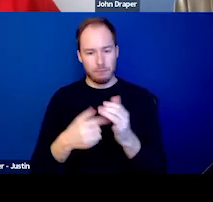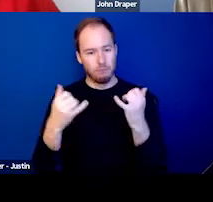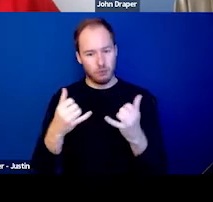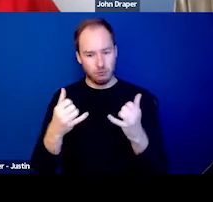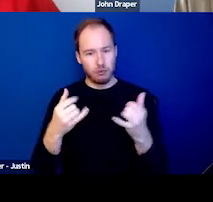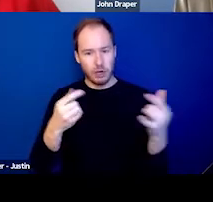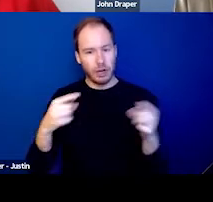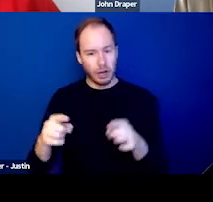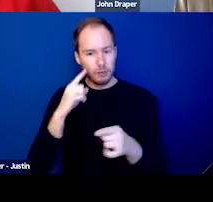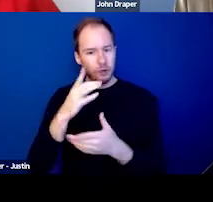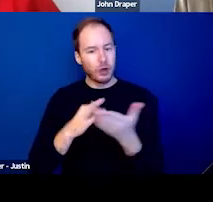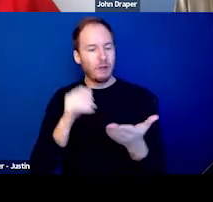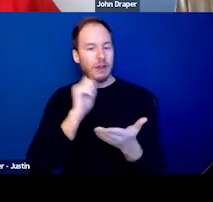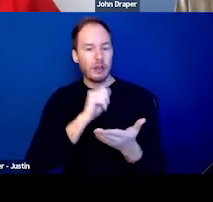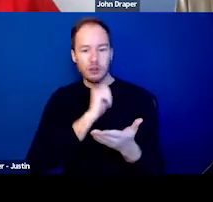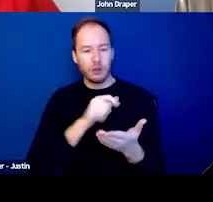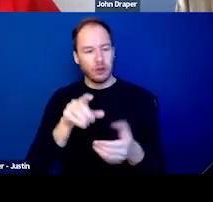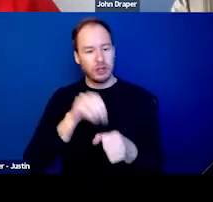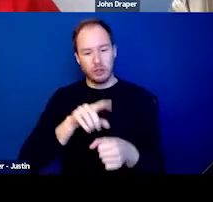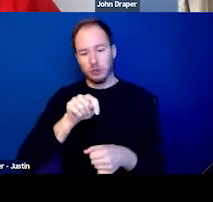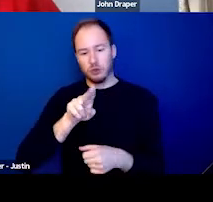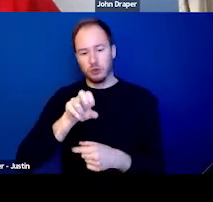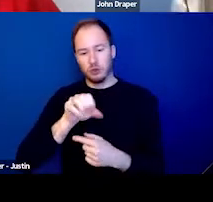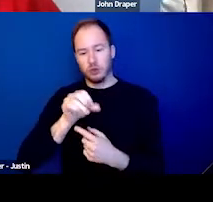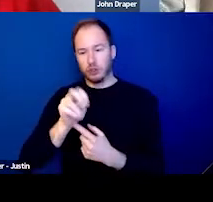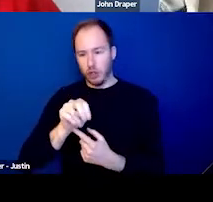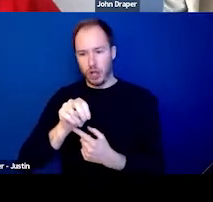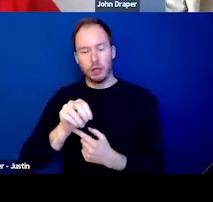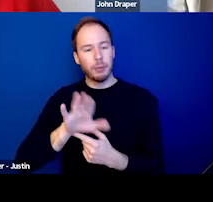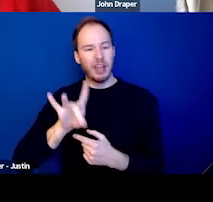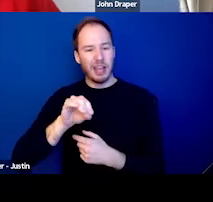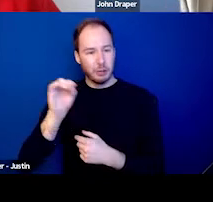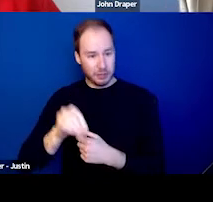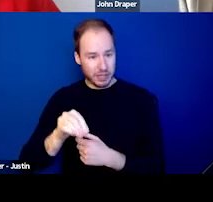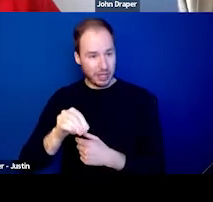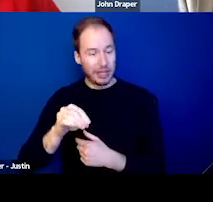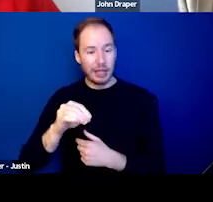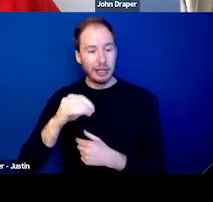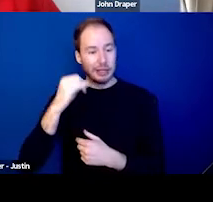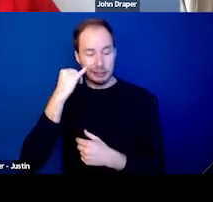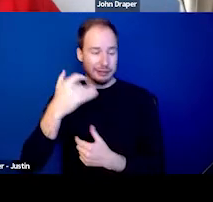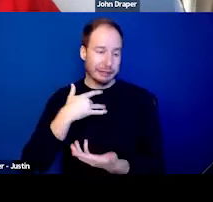in parts of Arizona, this is Tucson in particular, where about 80% of the time, and we see up to 90% of the time